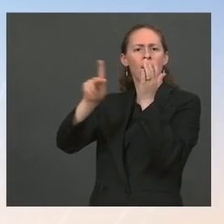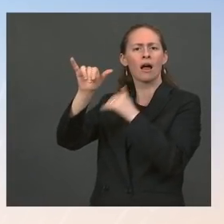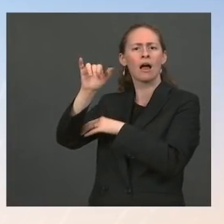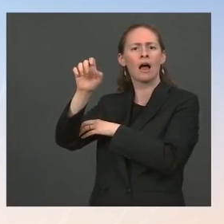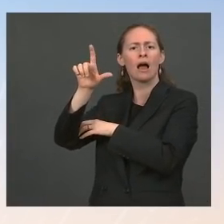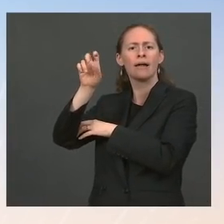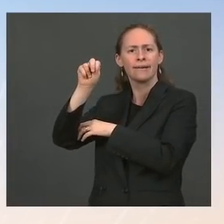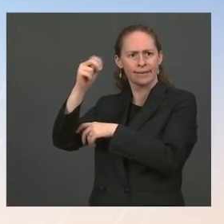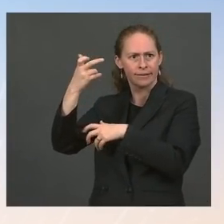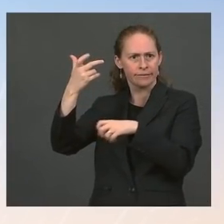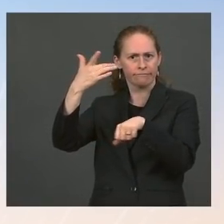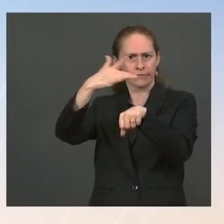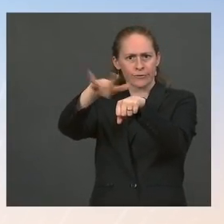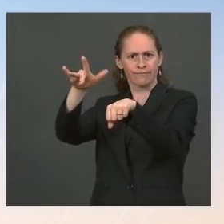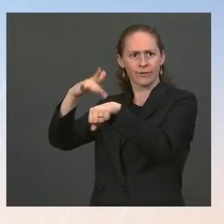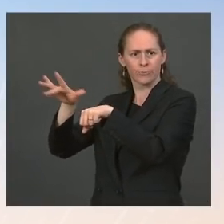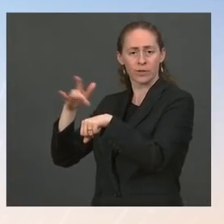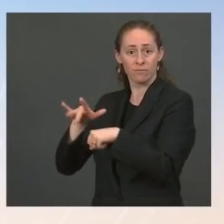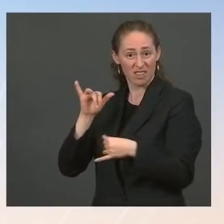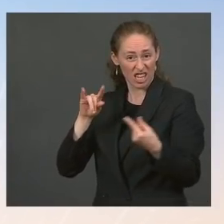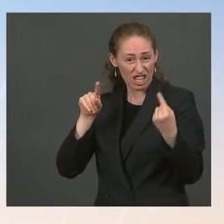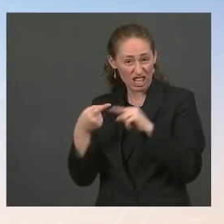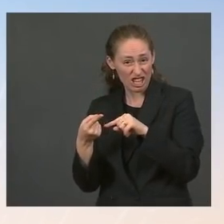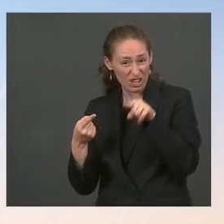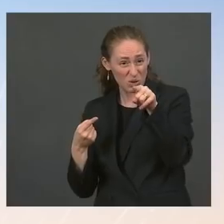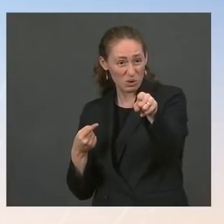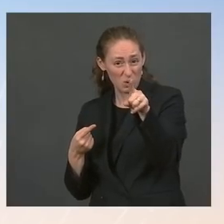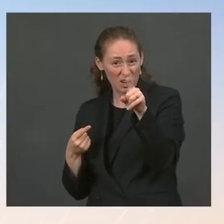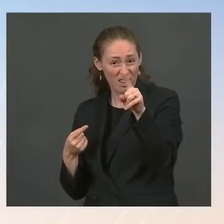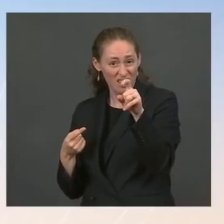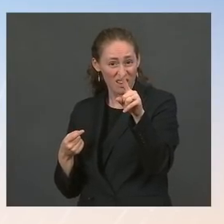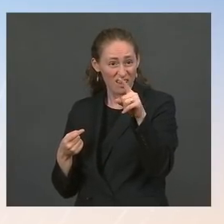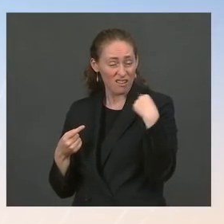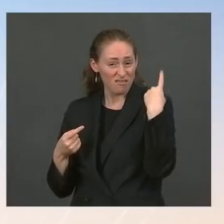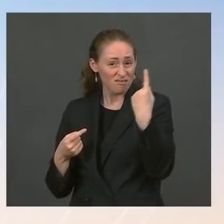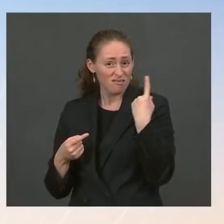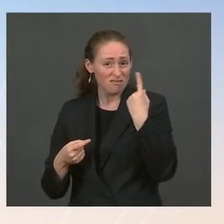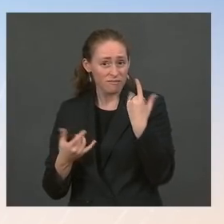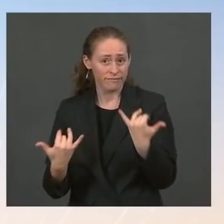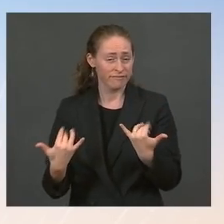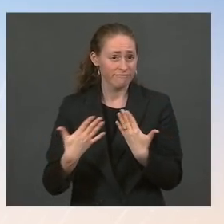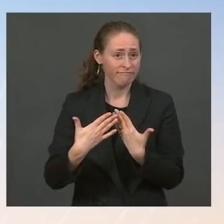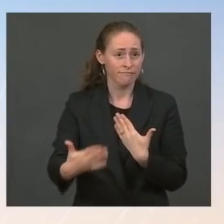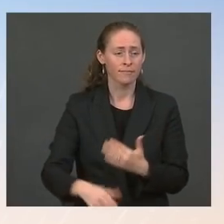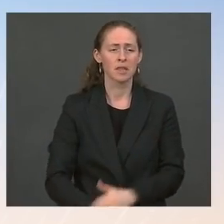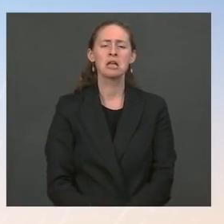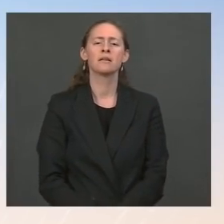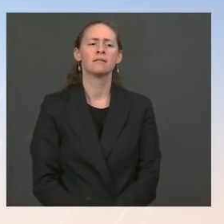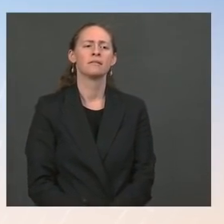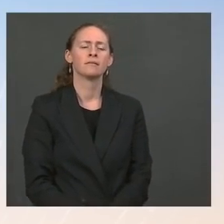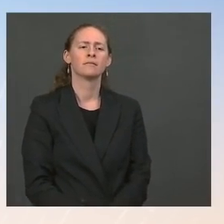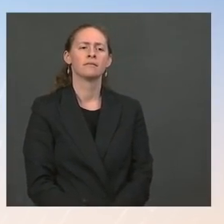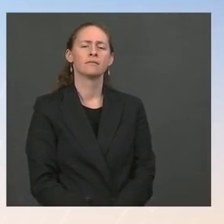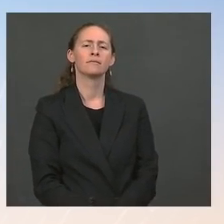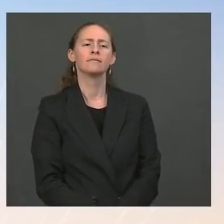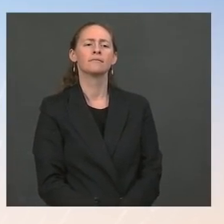does it hurt you in your effort to move forward? Ms. Psaki: Well, Andrea, I think there's no question, first, that there are career employees in every agency,